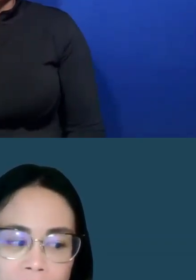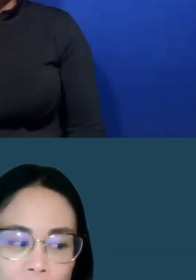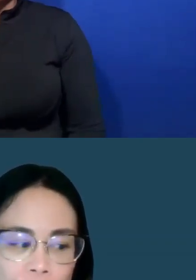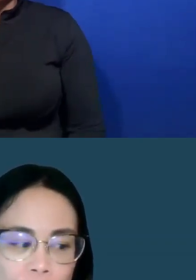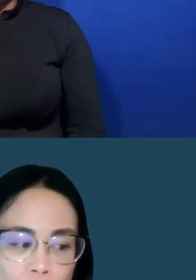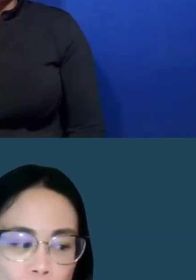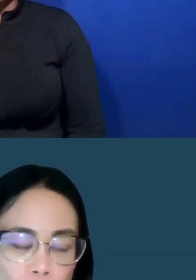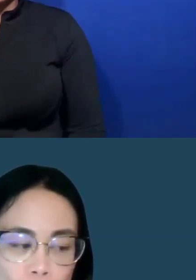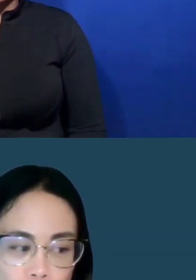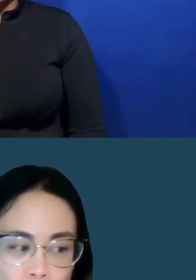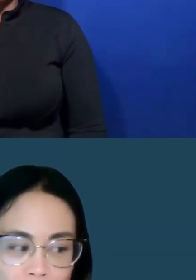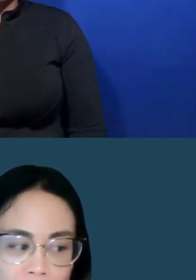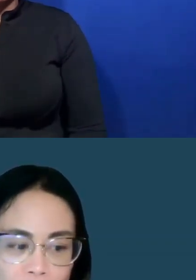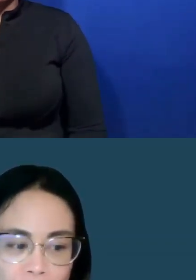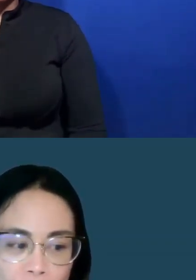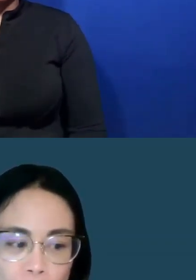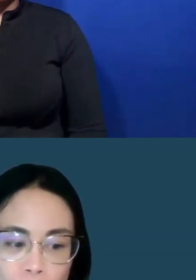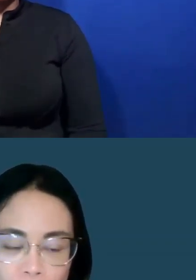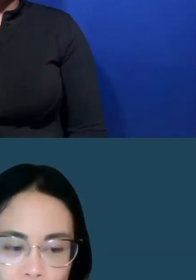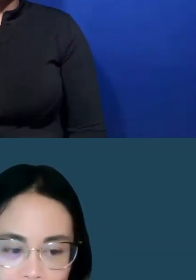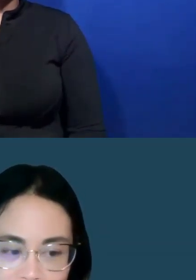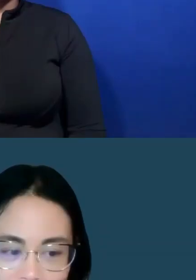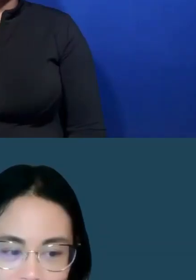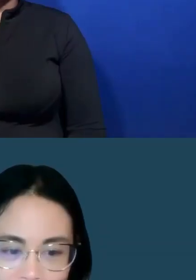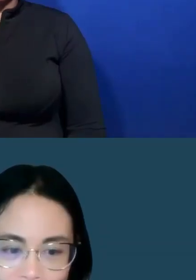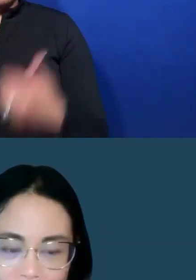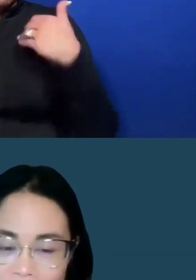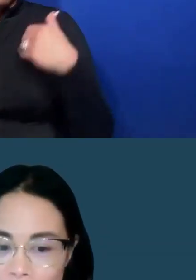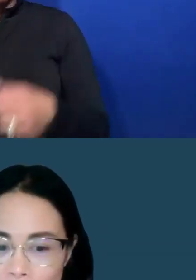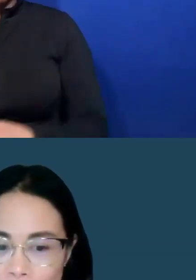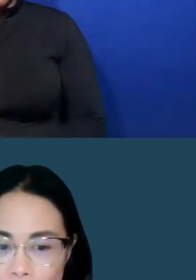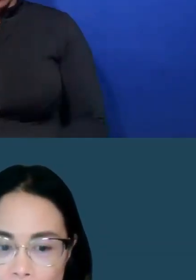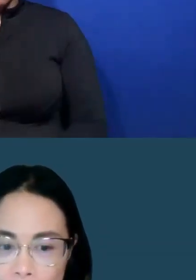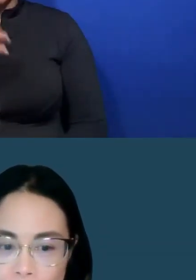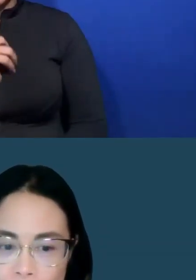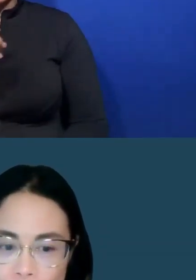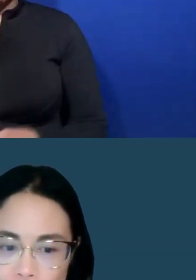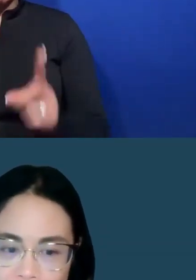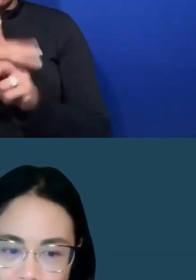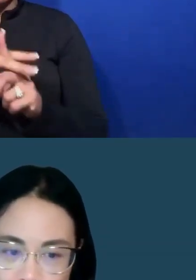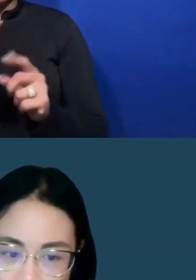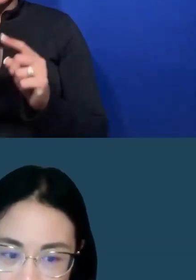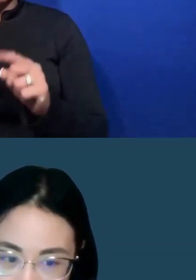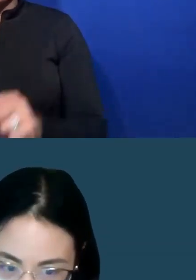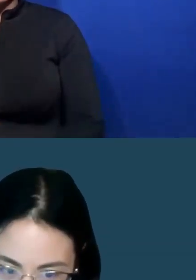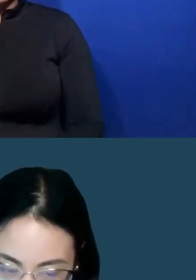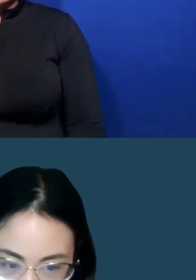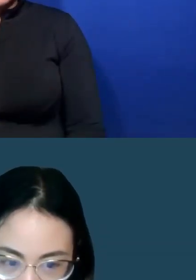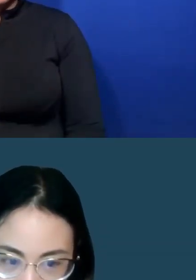If there were to be federal complaint filed about regional center issues,